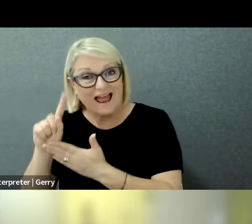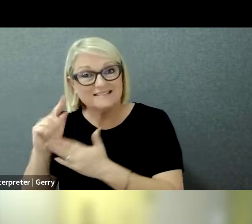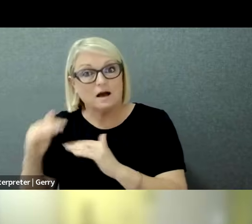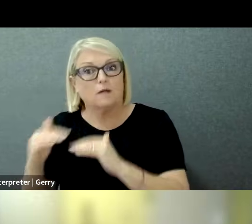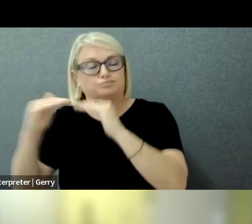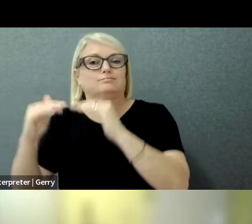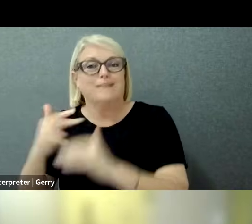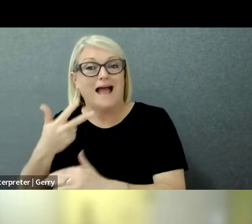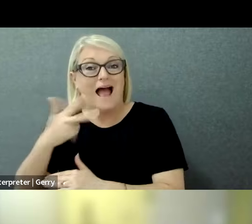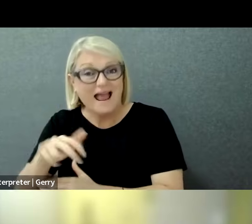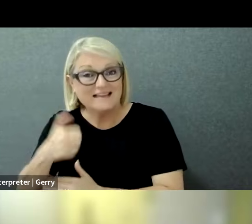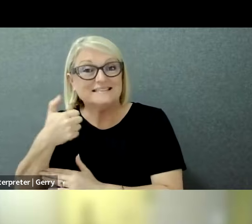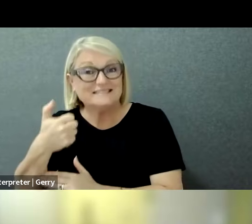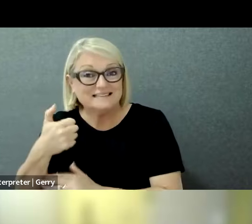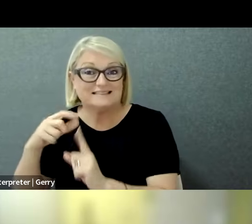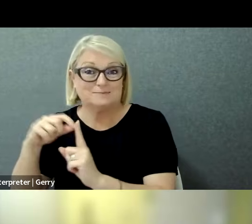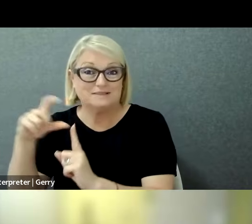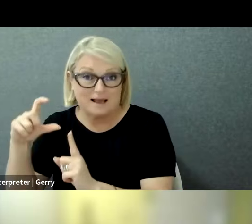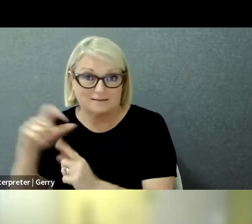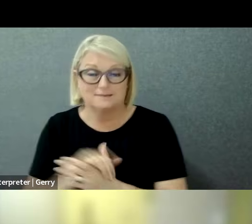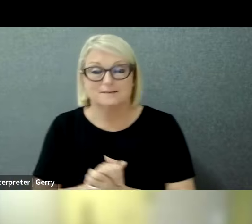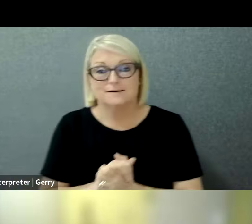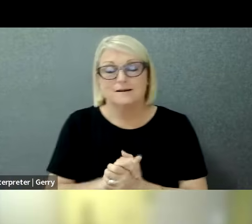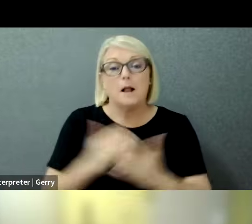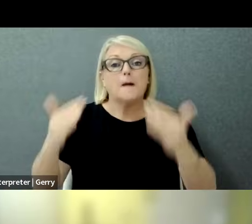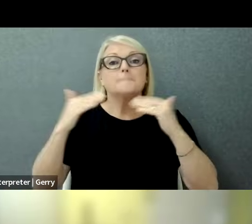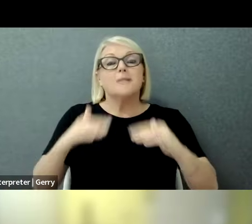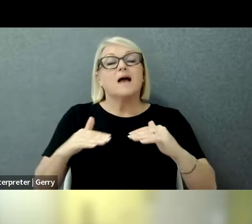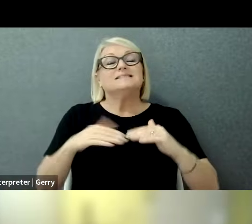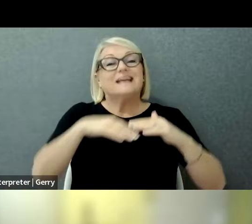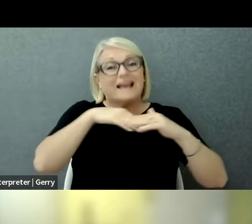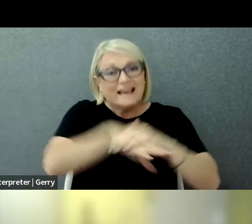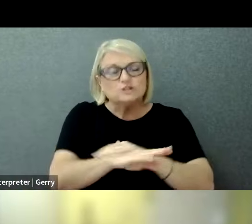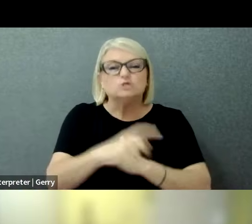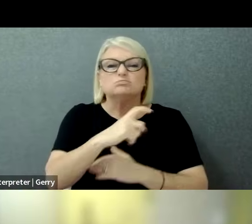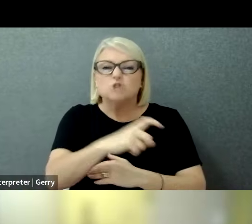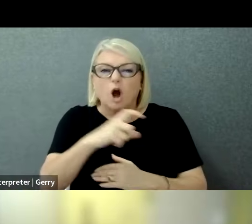had similar figures, particularly in accessing early learning and school. At entry we were